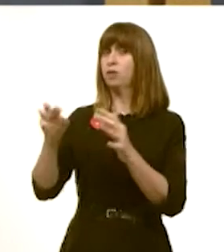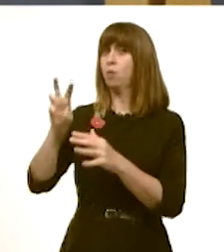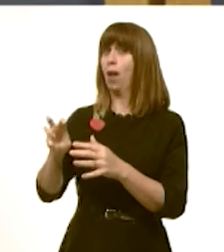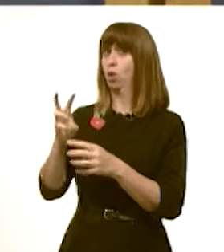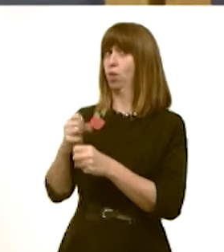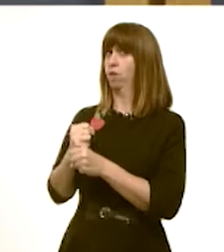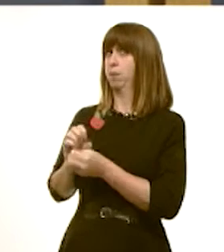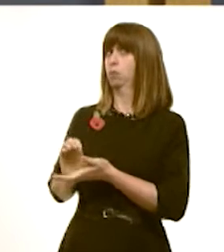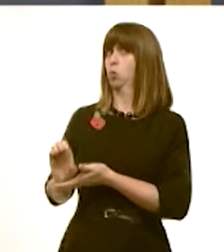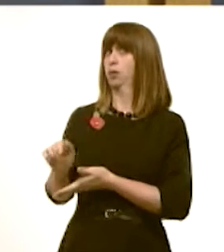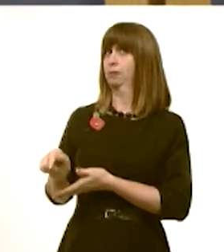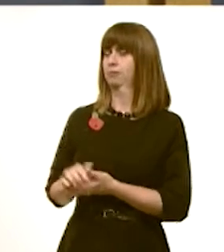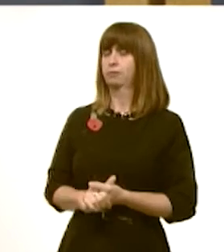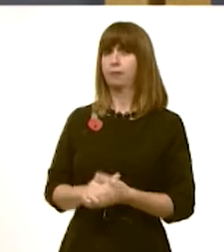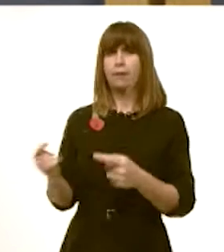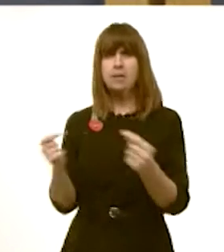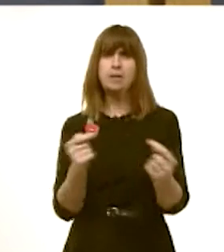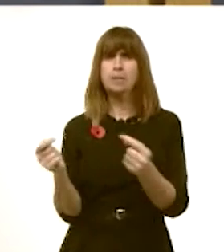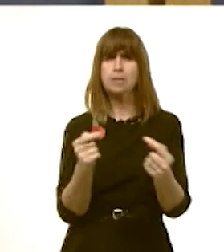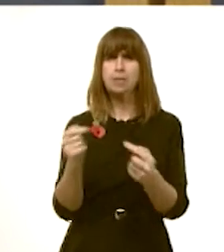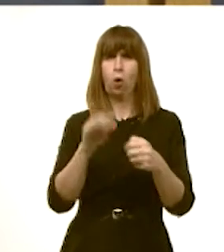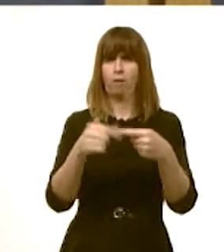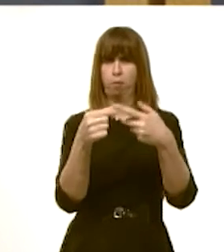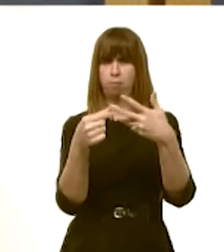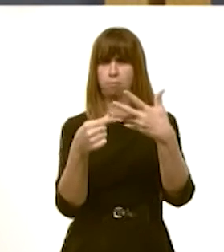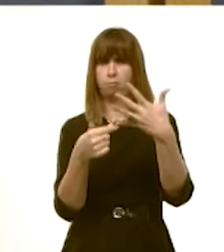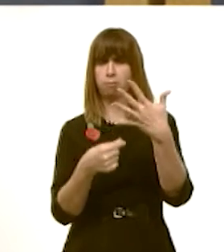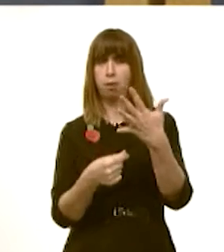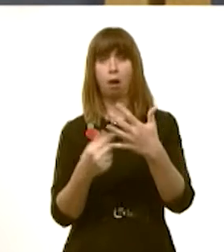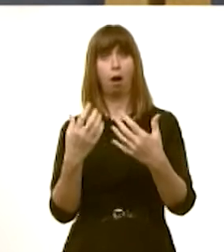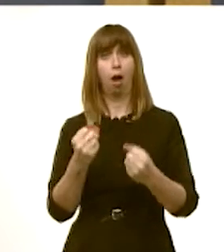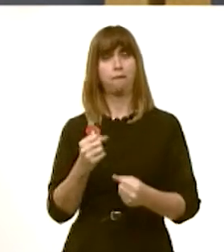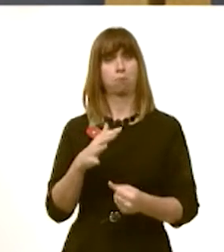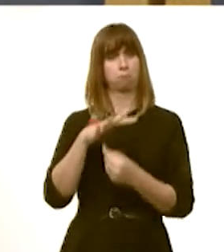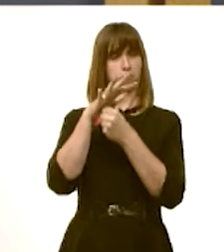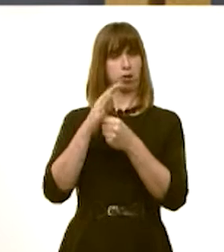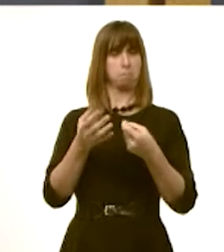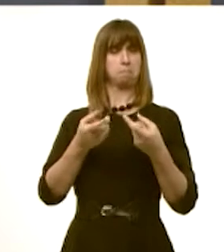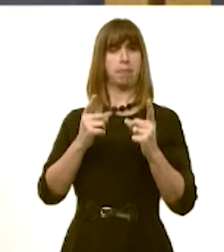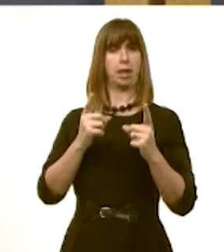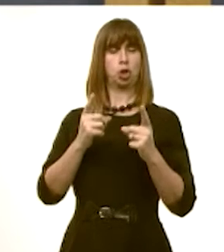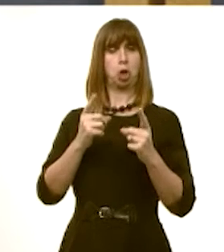The dispute is about a number of issues, including senior managementís proposals to remove premium